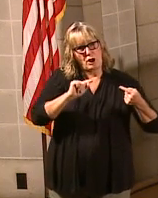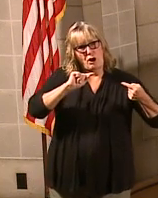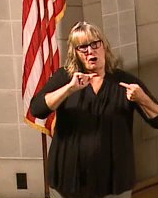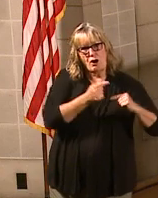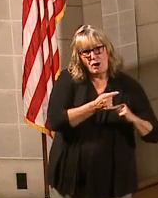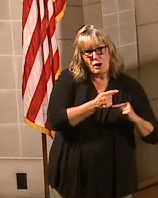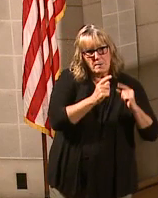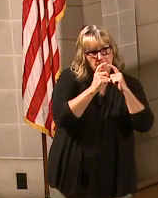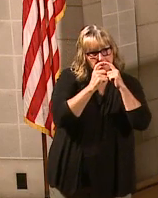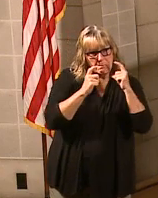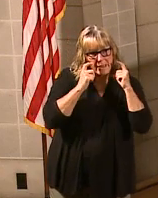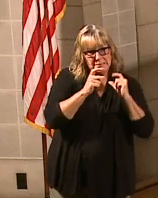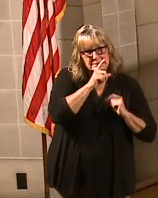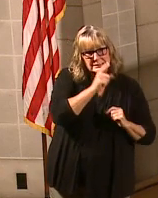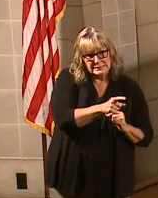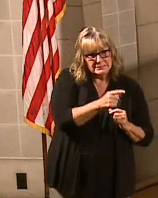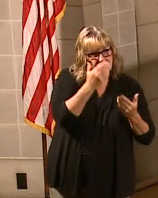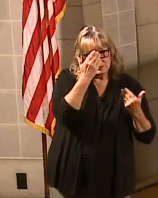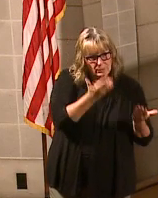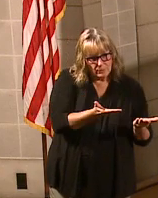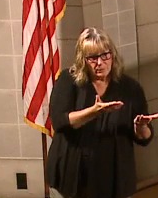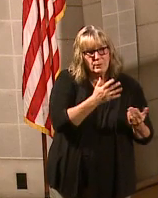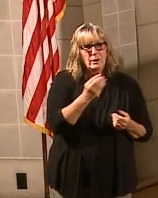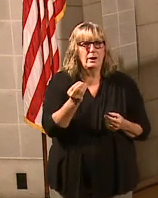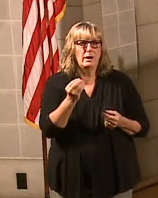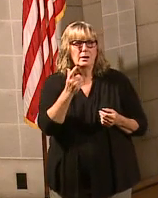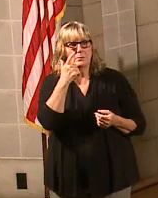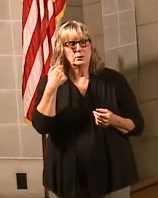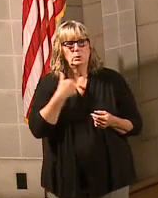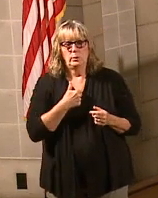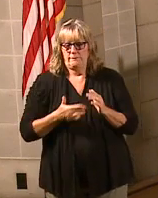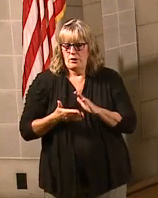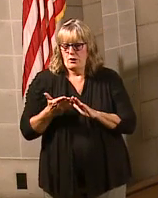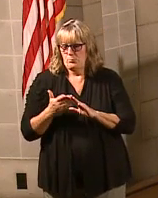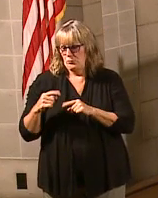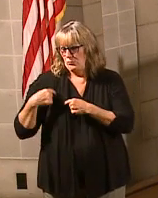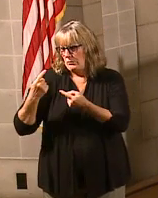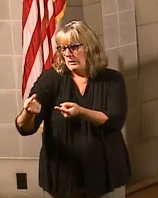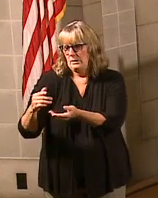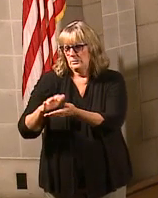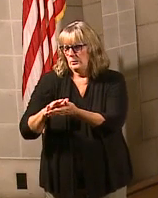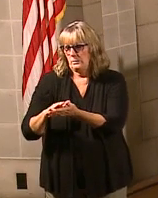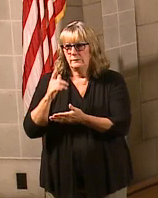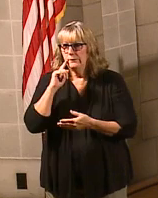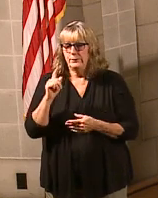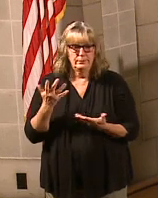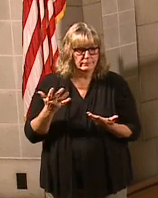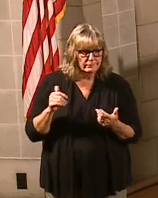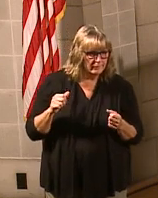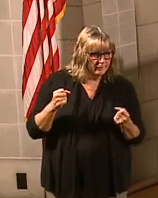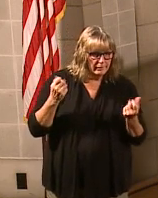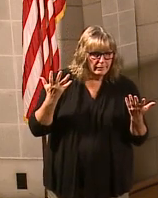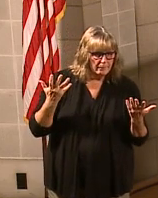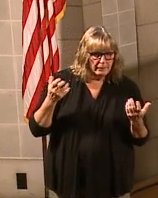BENEFIT TRADEOFFS HERE.